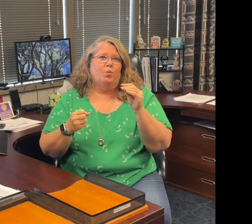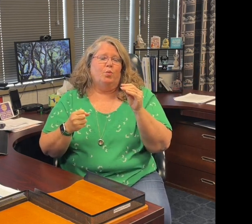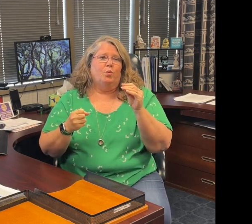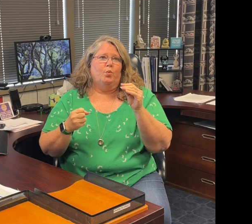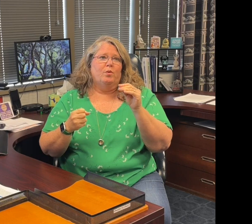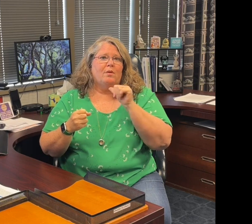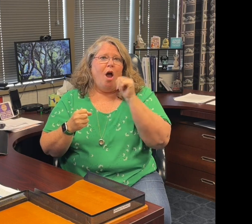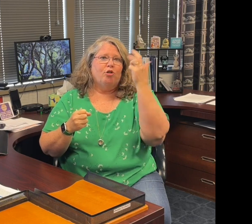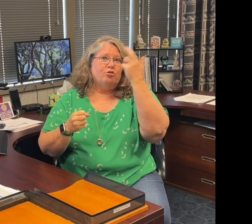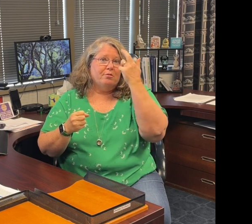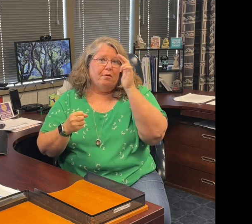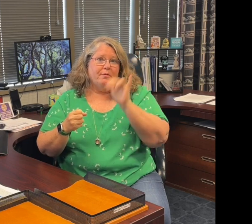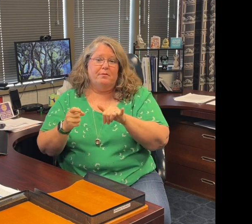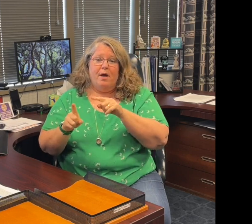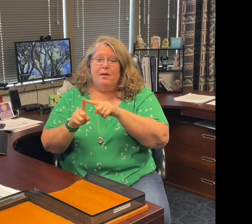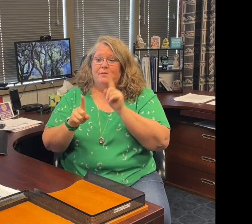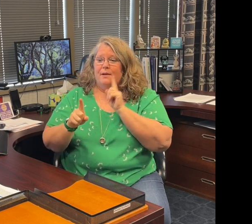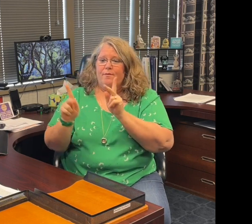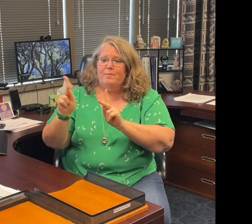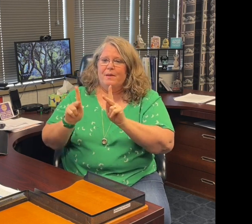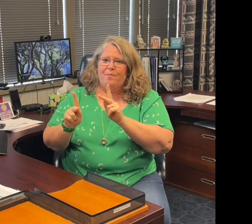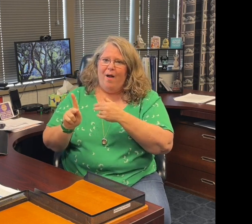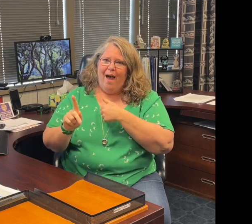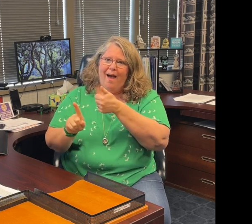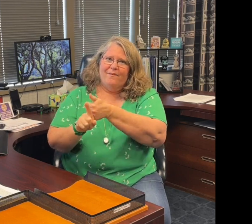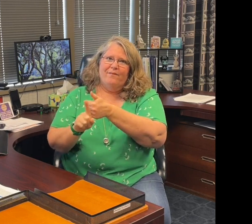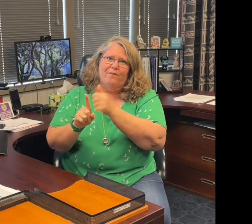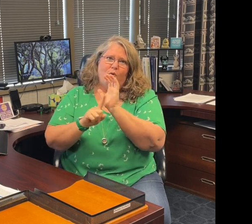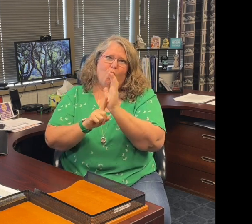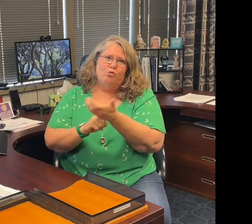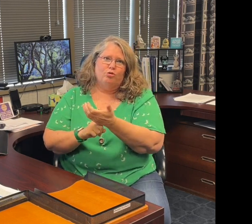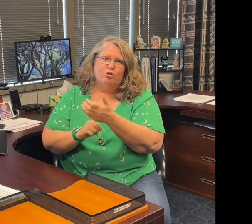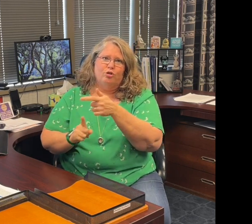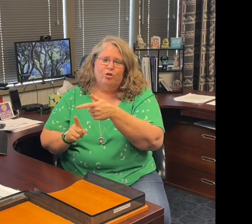there's a tendency to not realize that deaf individuals have their own